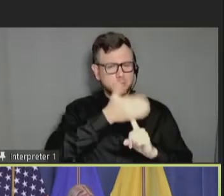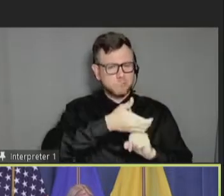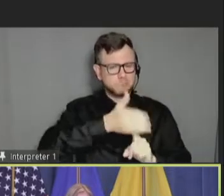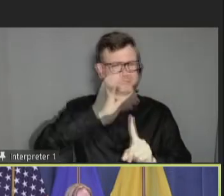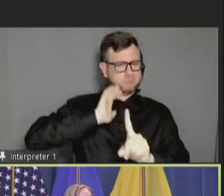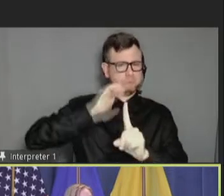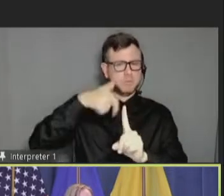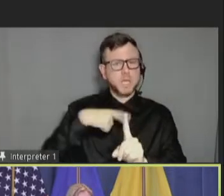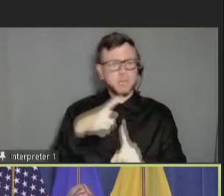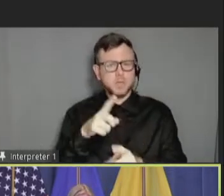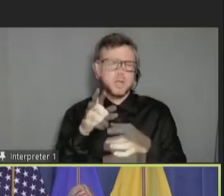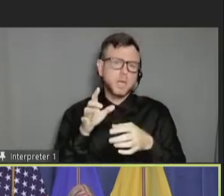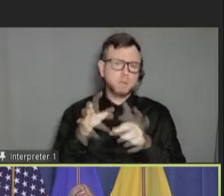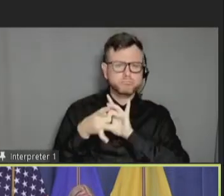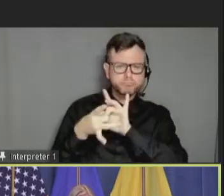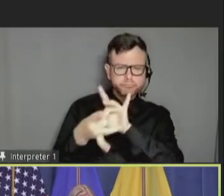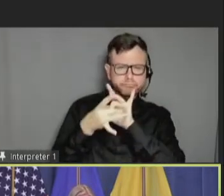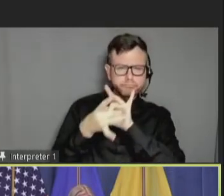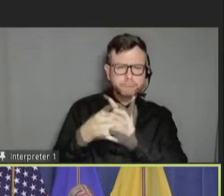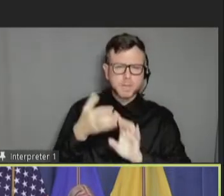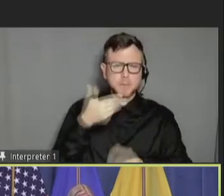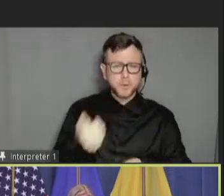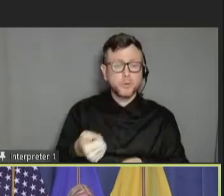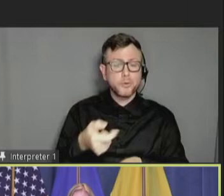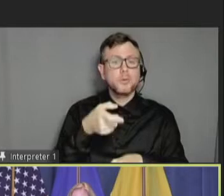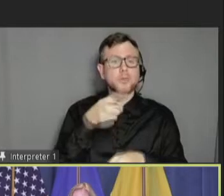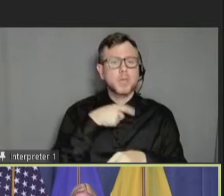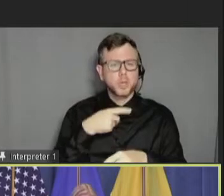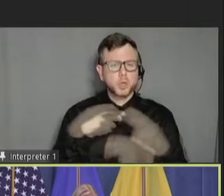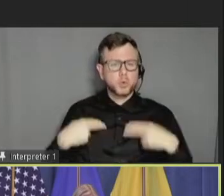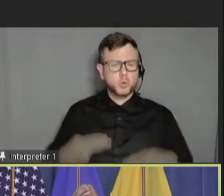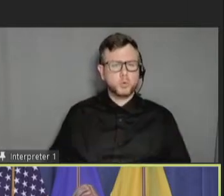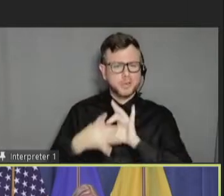Another part of this project that really stood out was emphasizing the importance